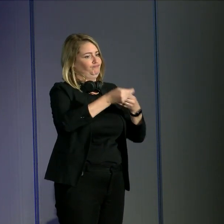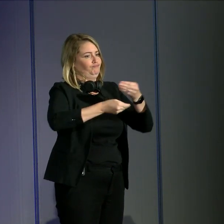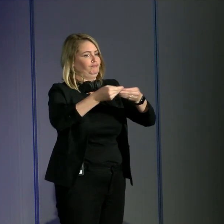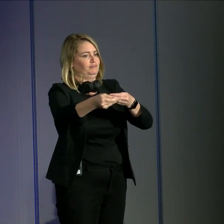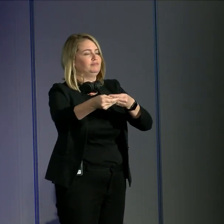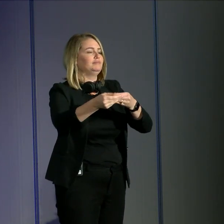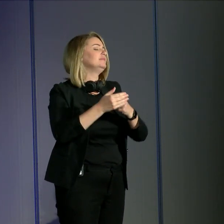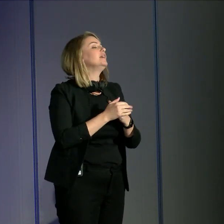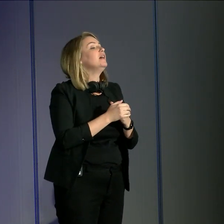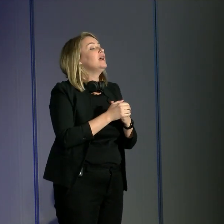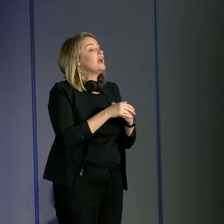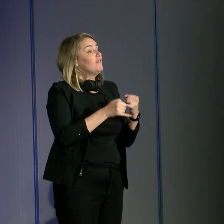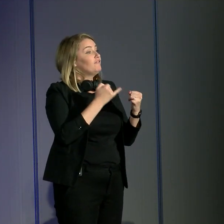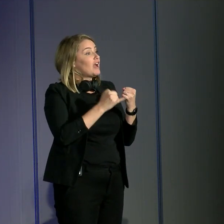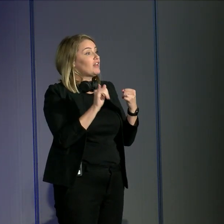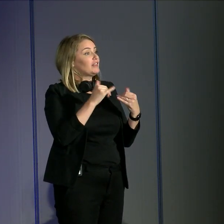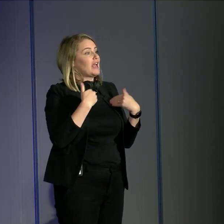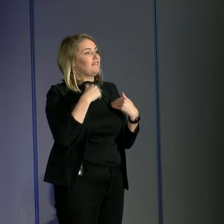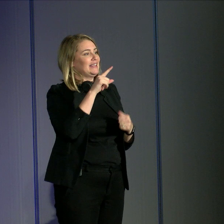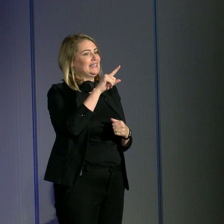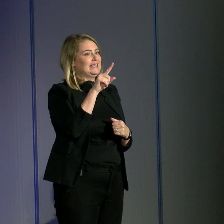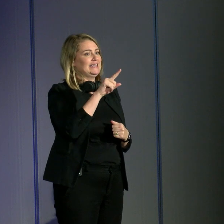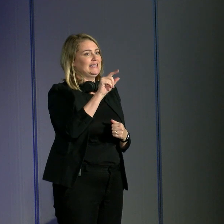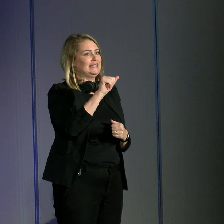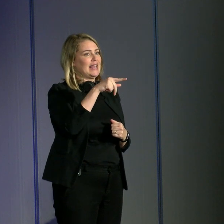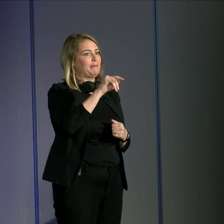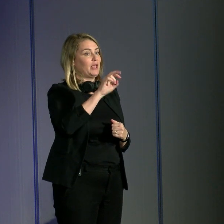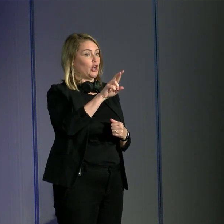And then finally, the reporting and Zapier integration in ARC.